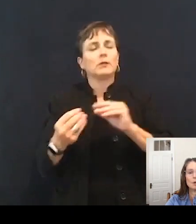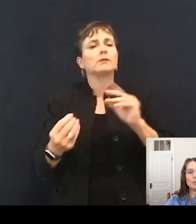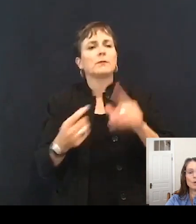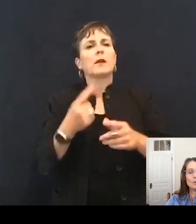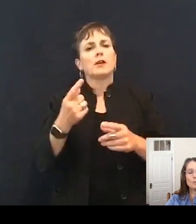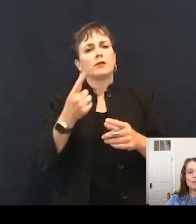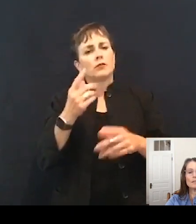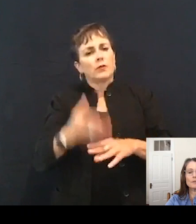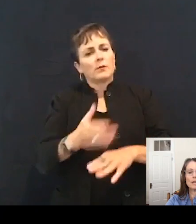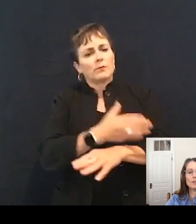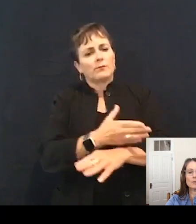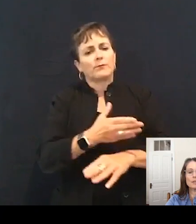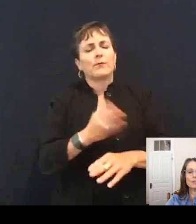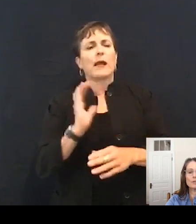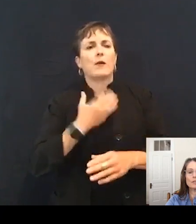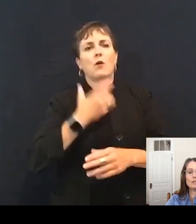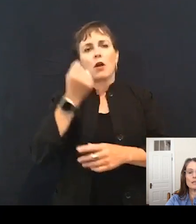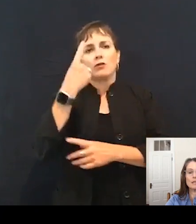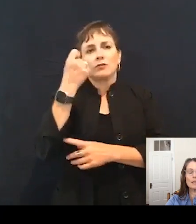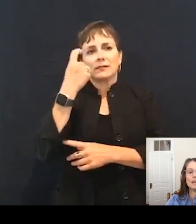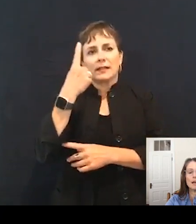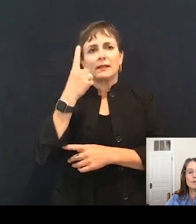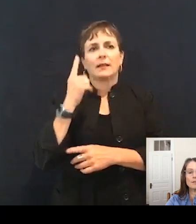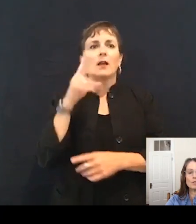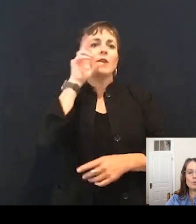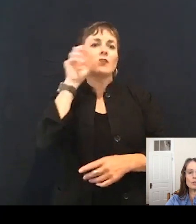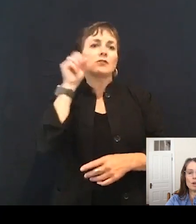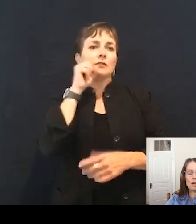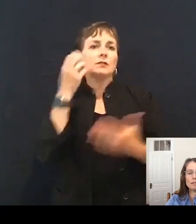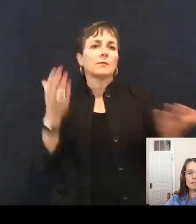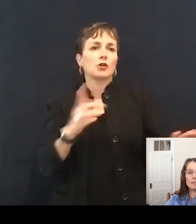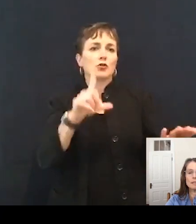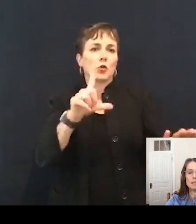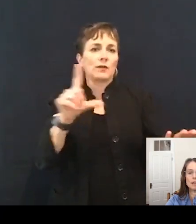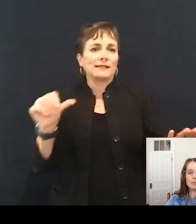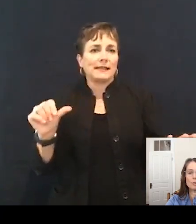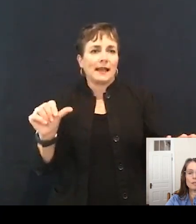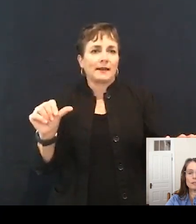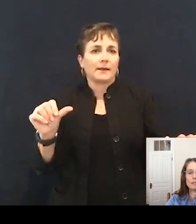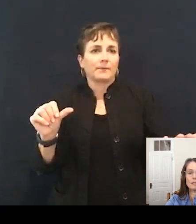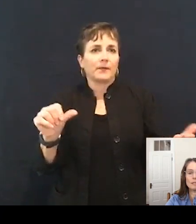A prospective natural history study of visual loss in USH1C,